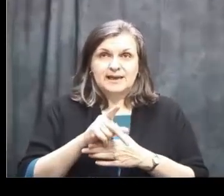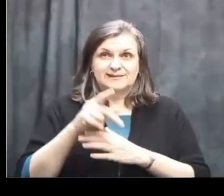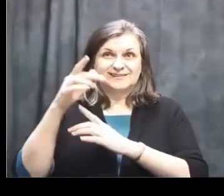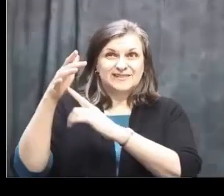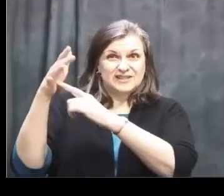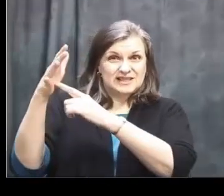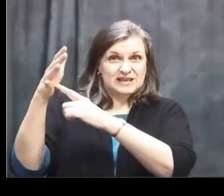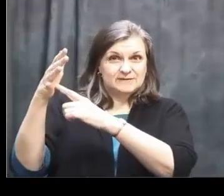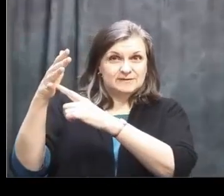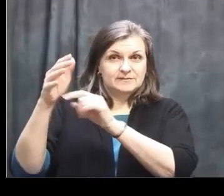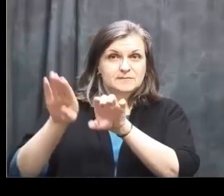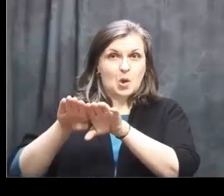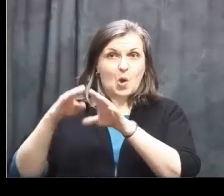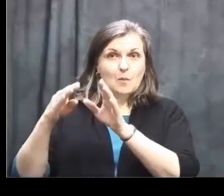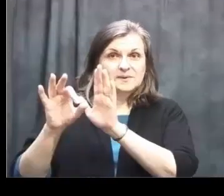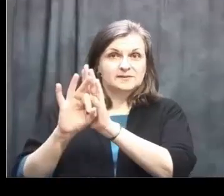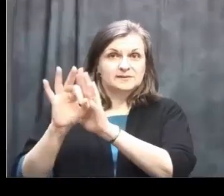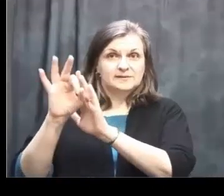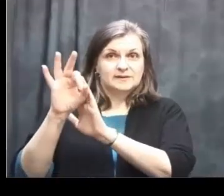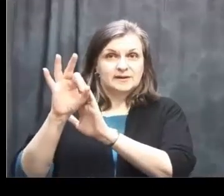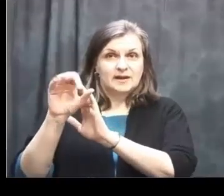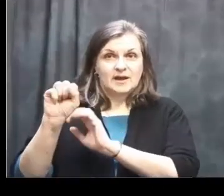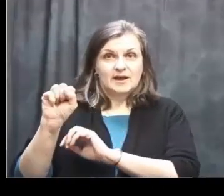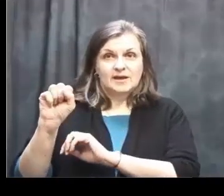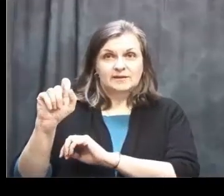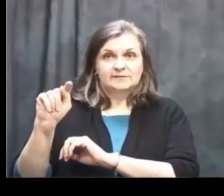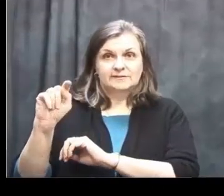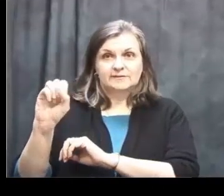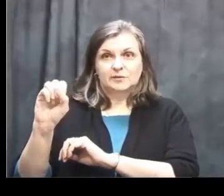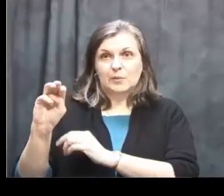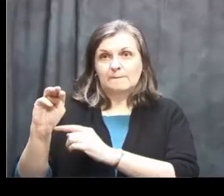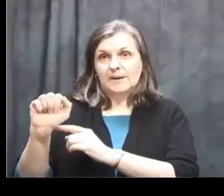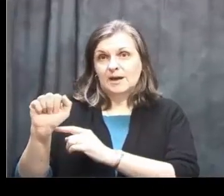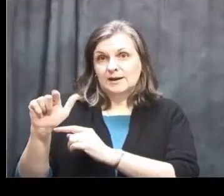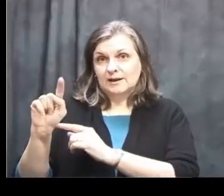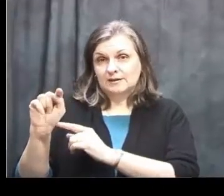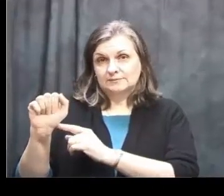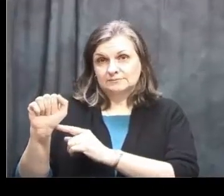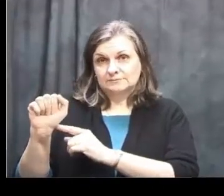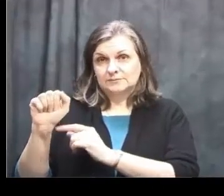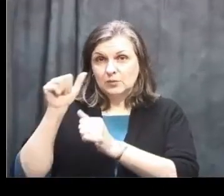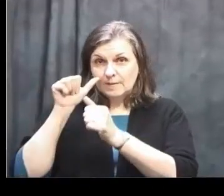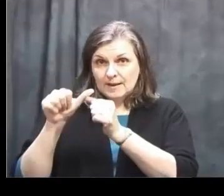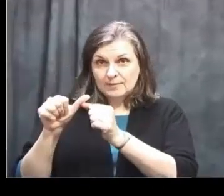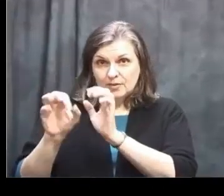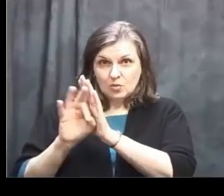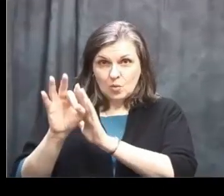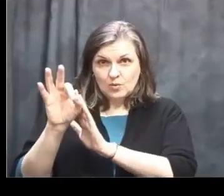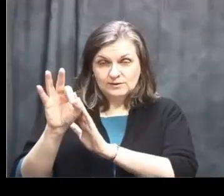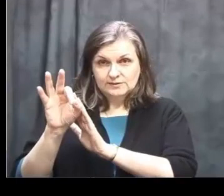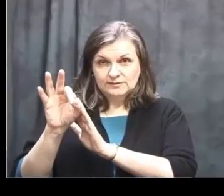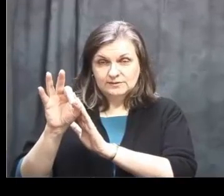so the plant is going to open its stomata -- those holes on the undersides of the leaves remember